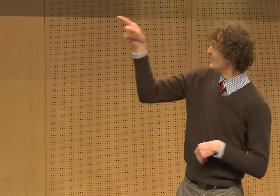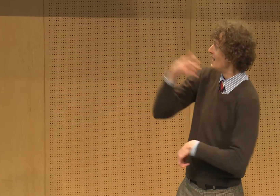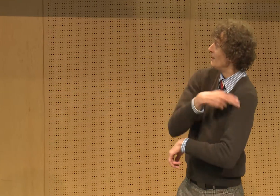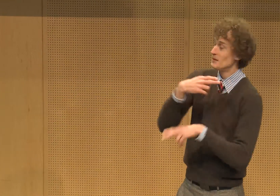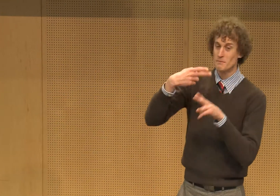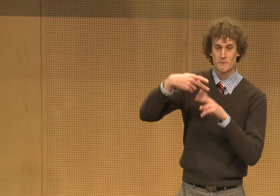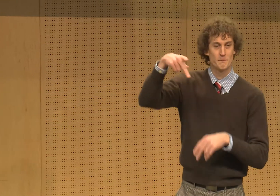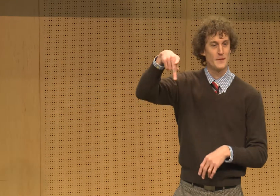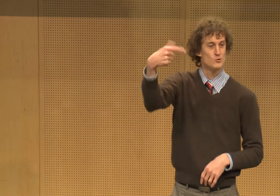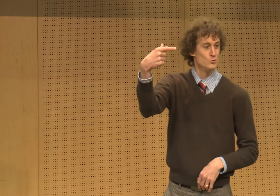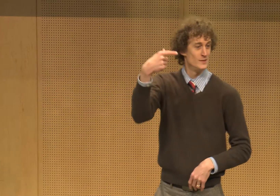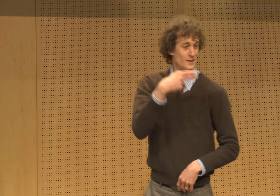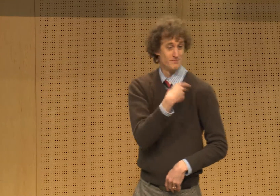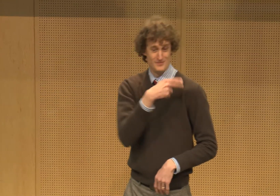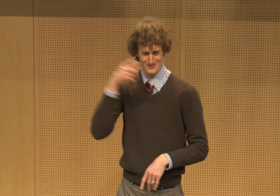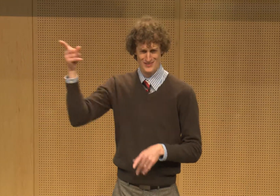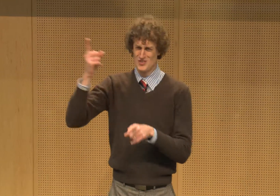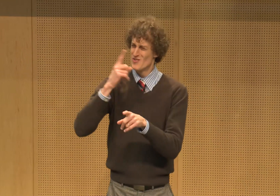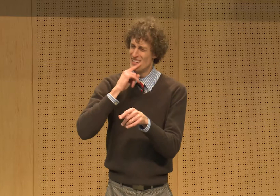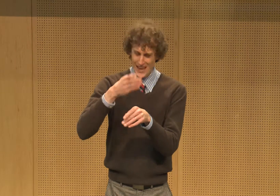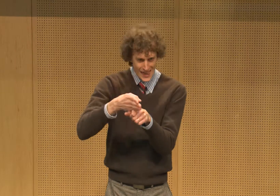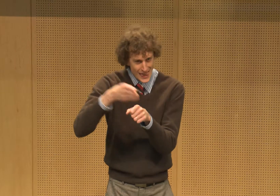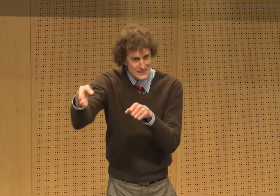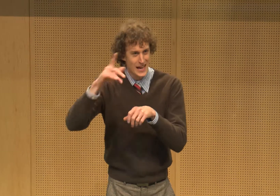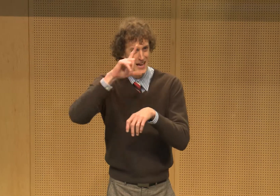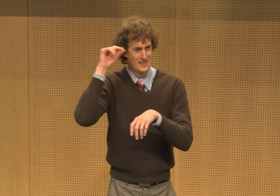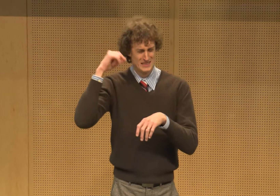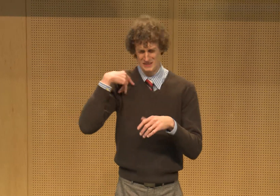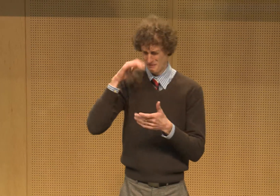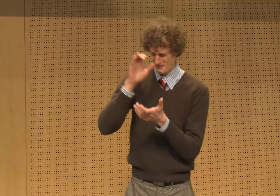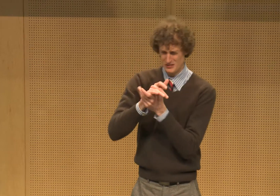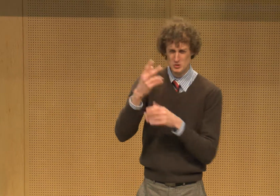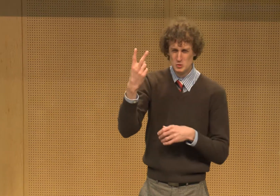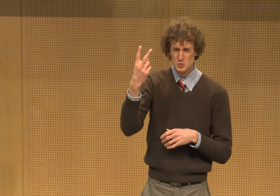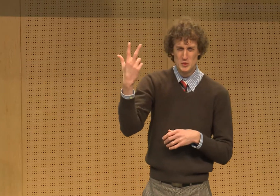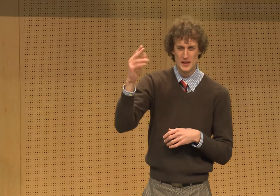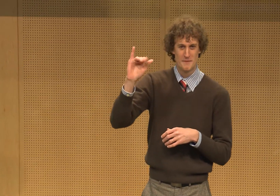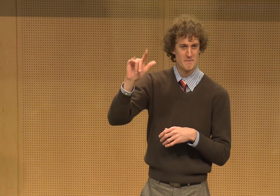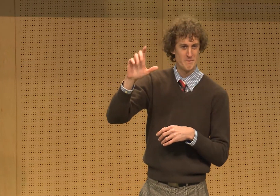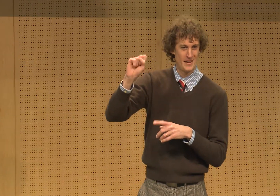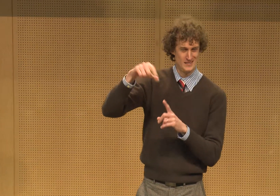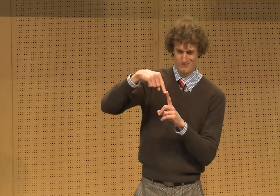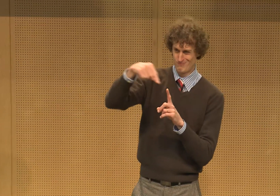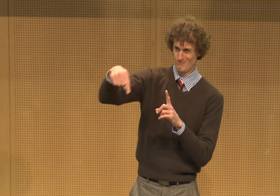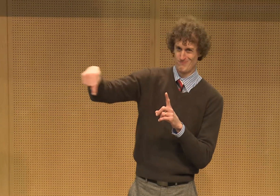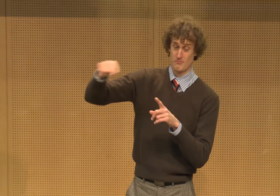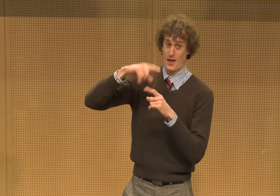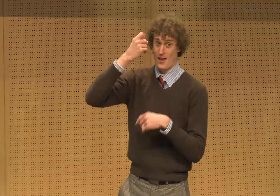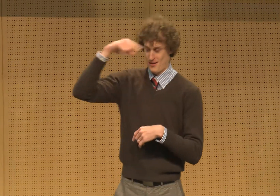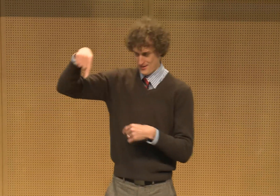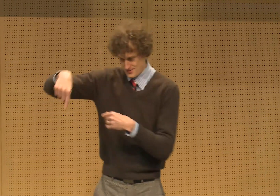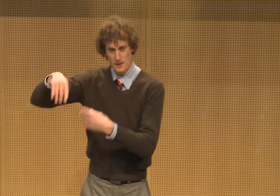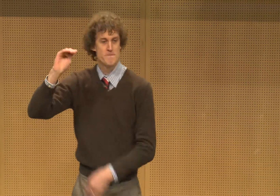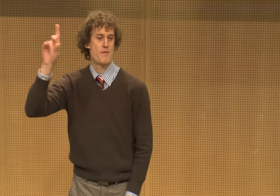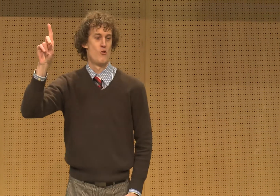I was born in Maryland. It's Prince Georges Hospital. It's right next to Gallaudet University, maybe two or 3 miles down the road.